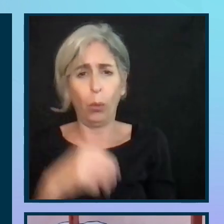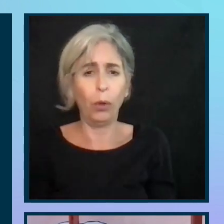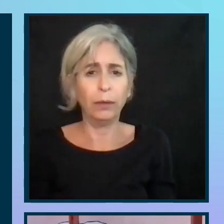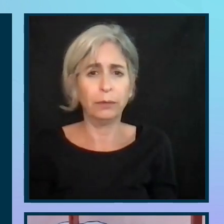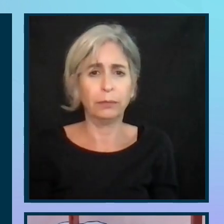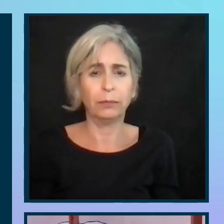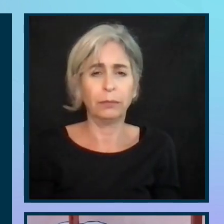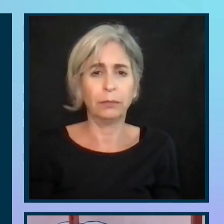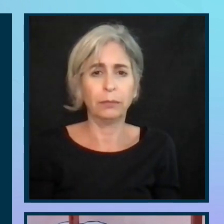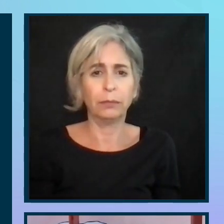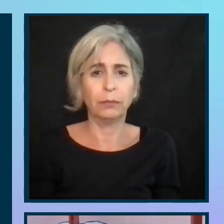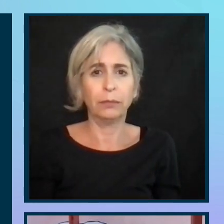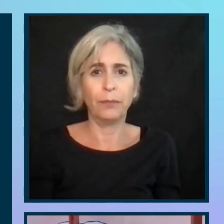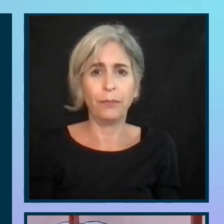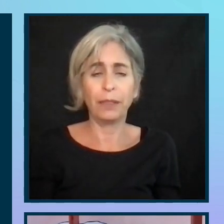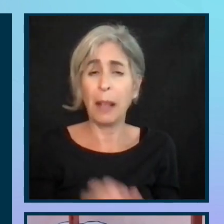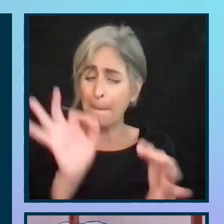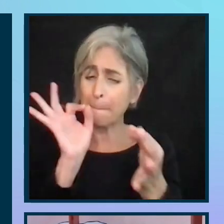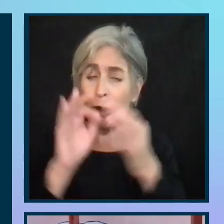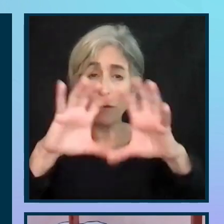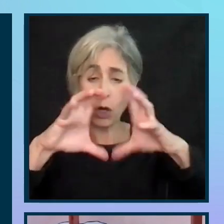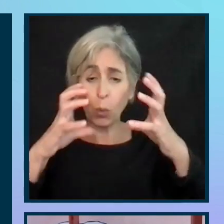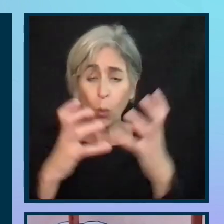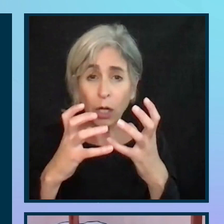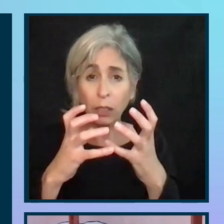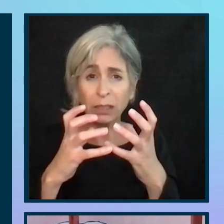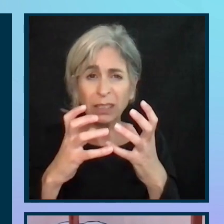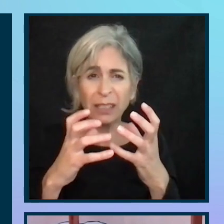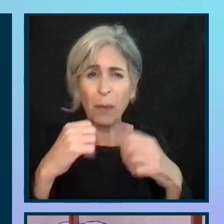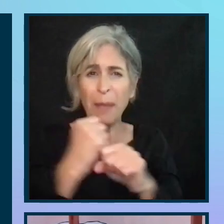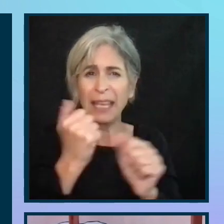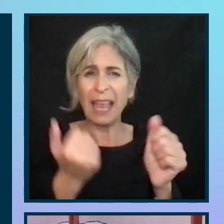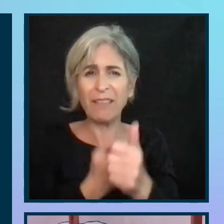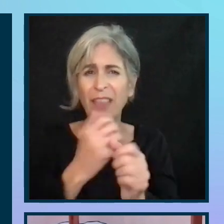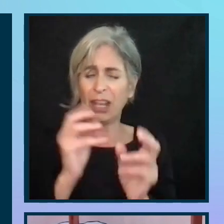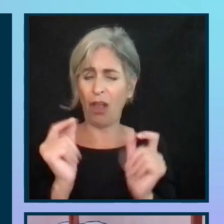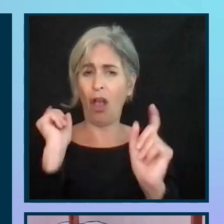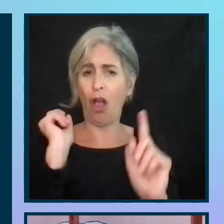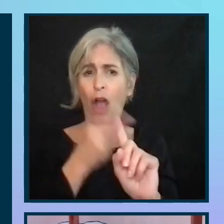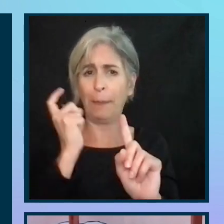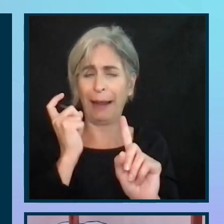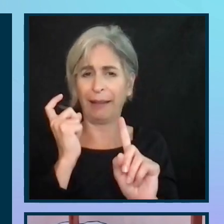so in an ideal world, we'd be able to automate all of these accessibility AC, and they could live in,